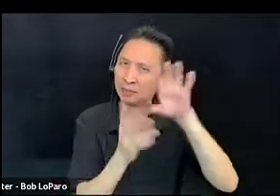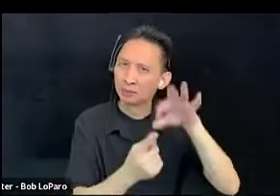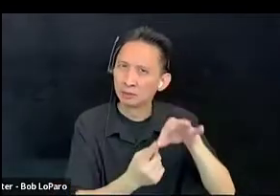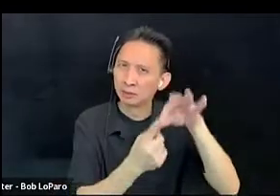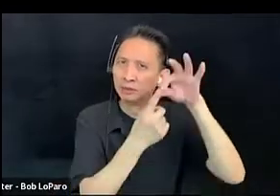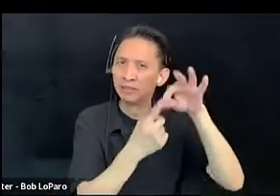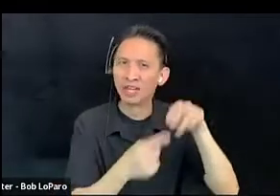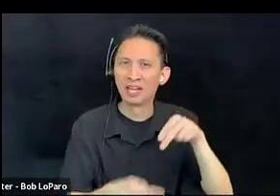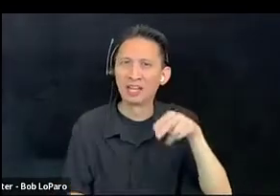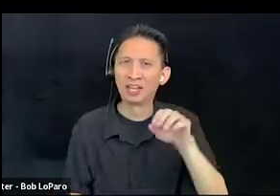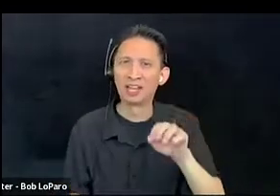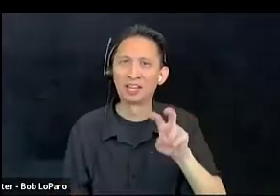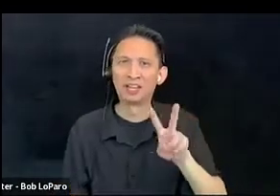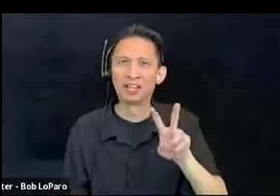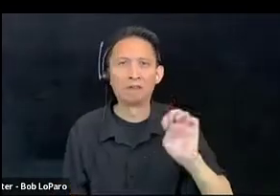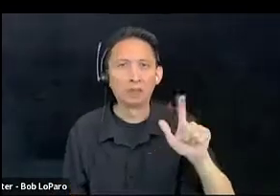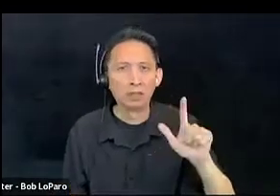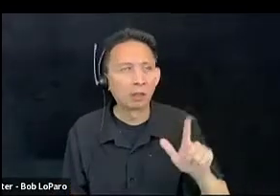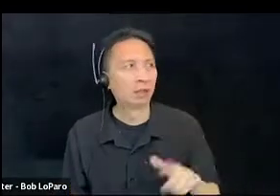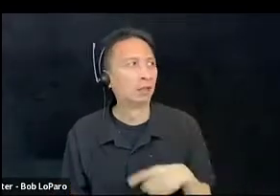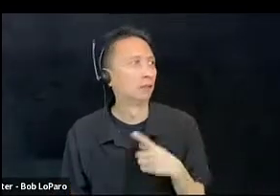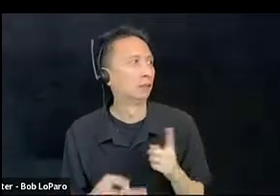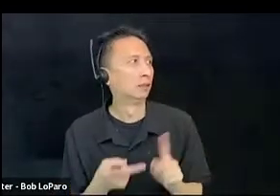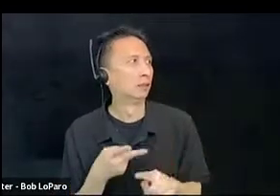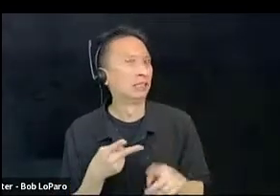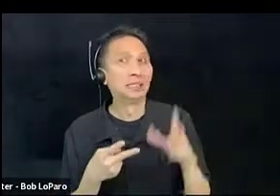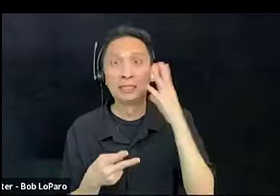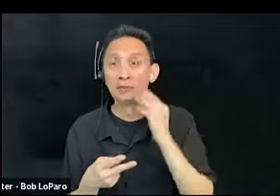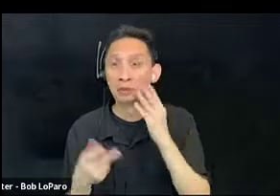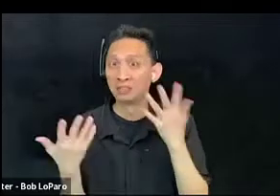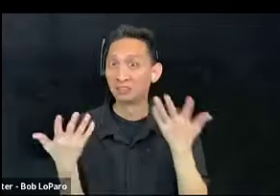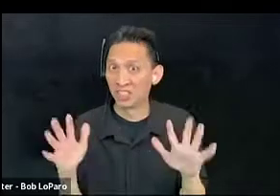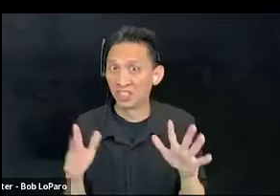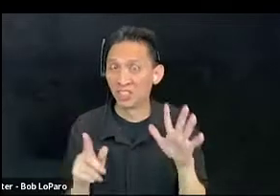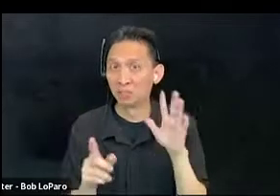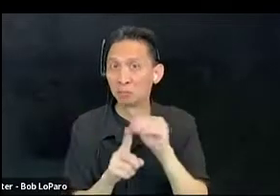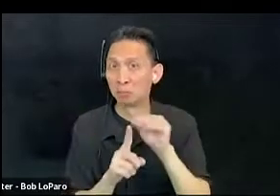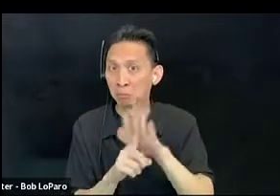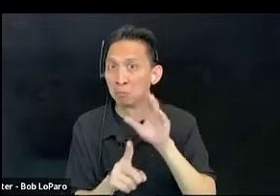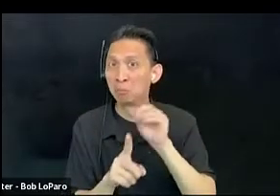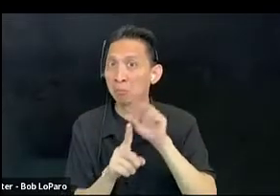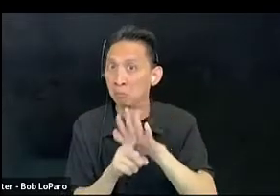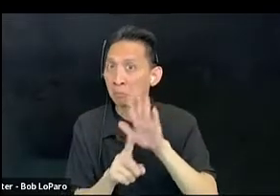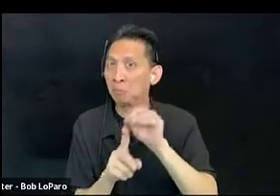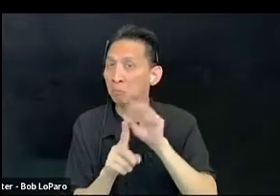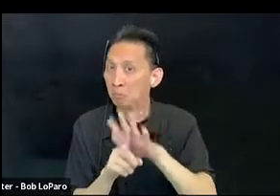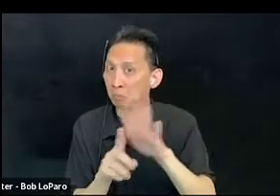and also in terms of abstract concepts. You see here on the top right,